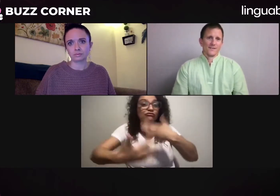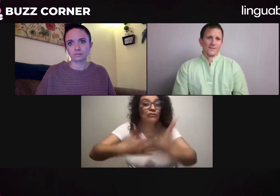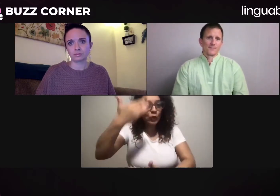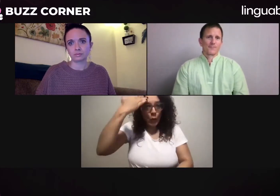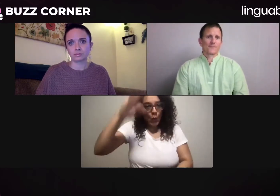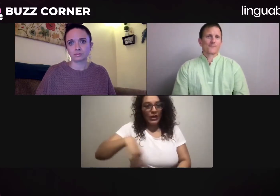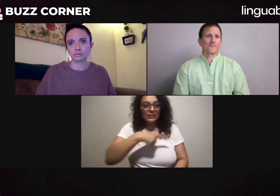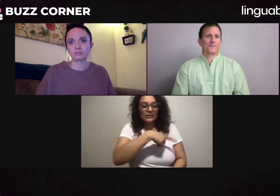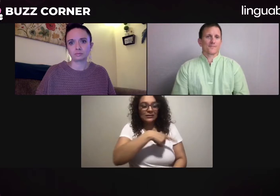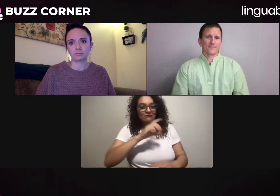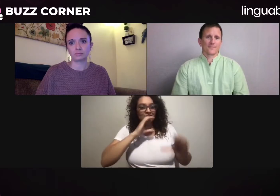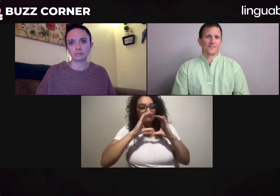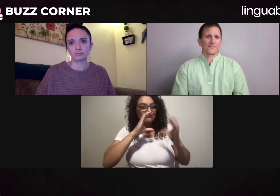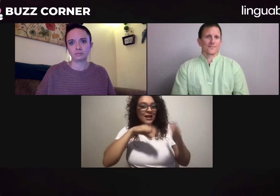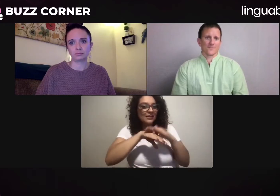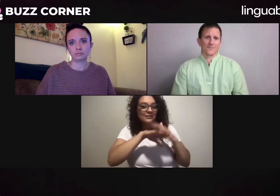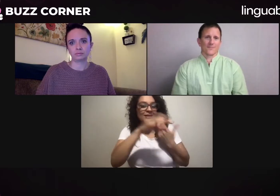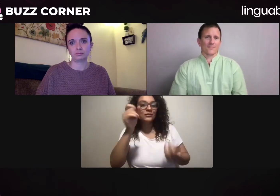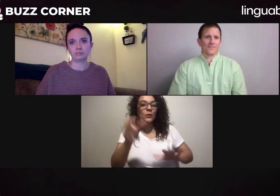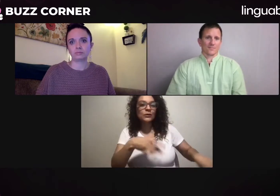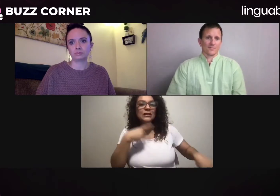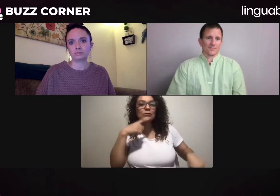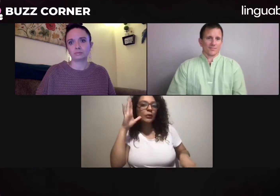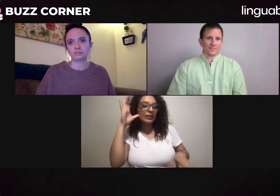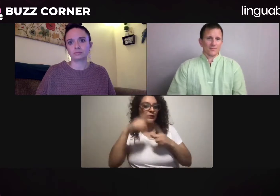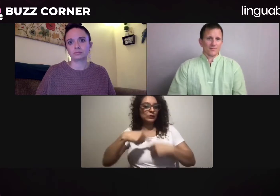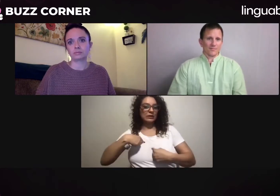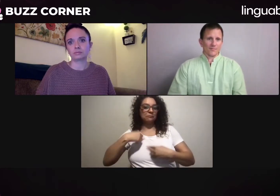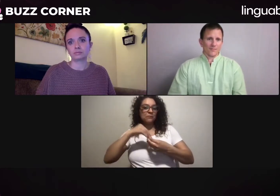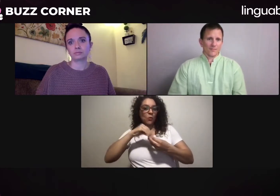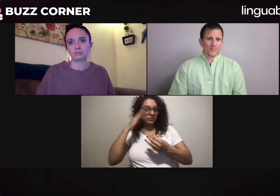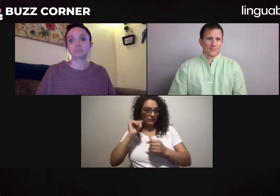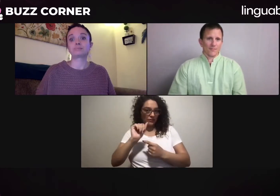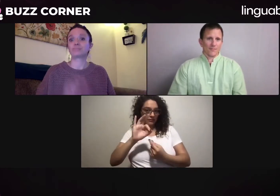They just sort of do what it is that they do without any direct oversight. Right.